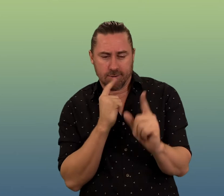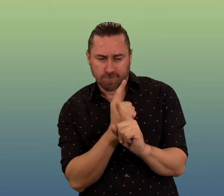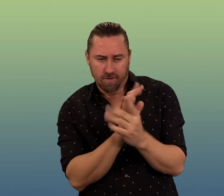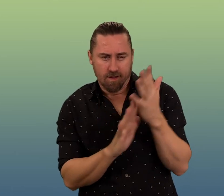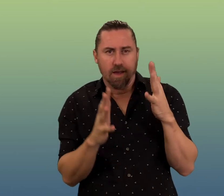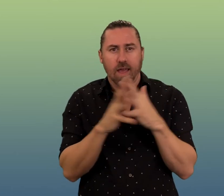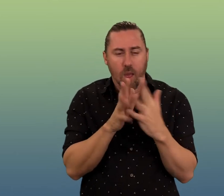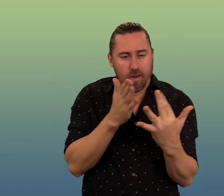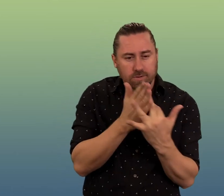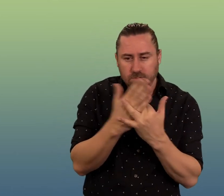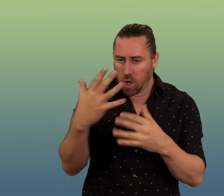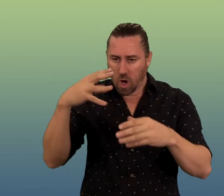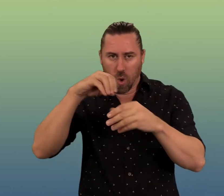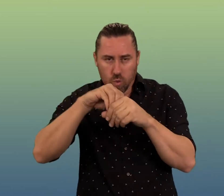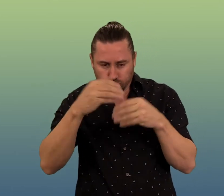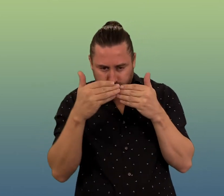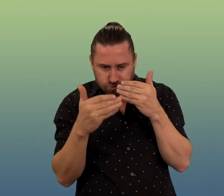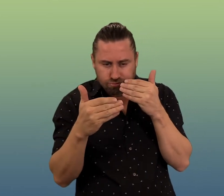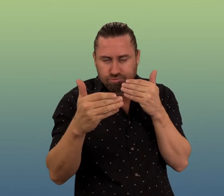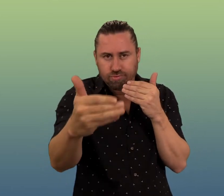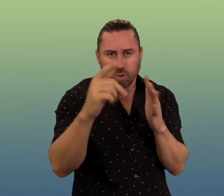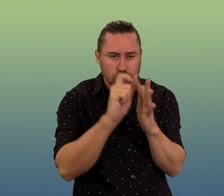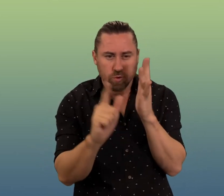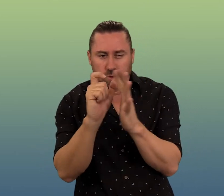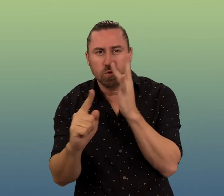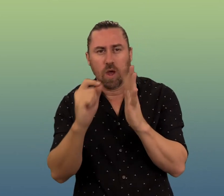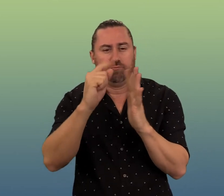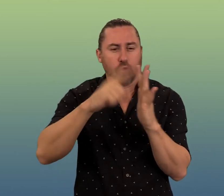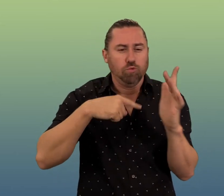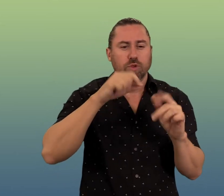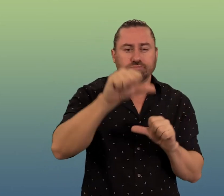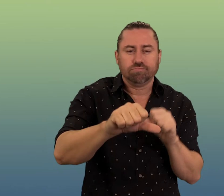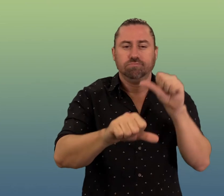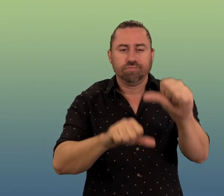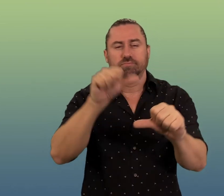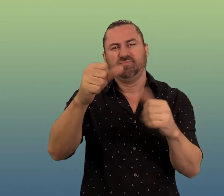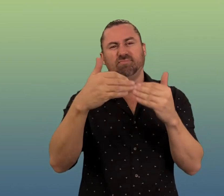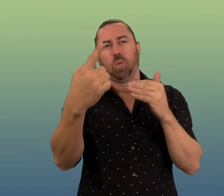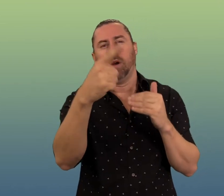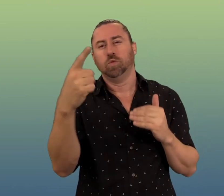accessibility and inclusion journey through programs of work to be implemented over the next